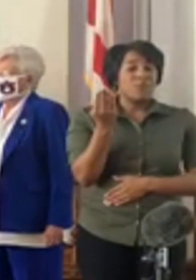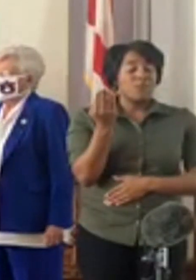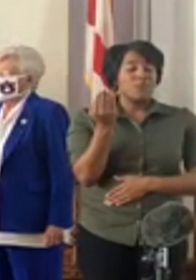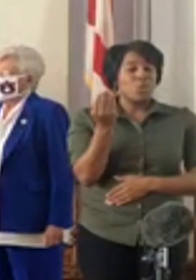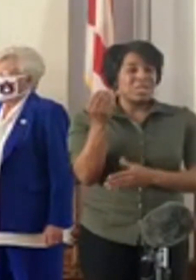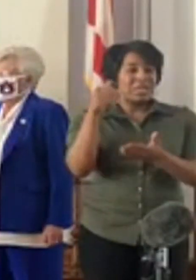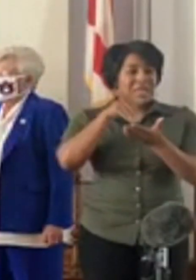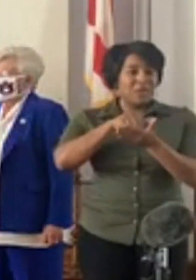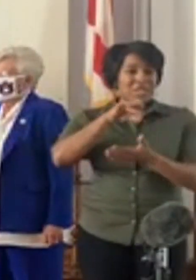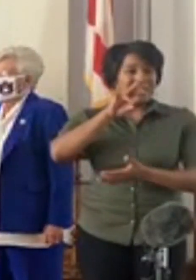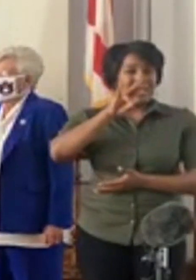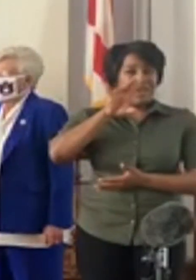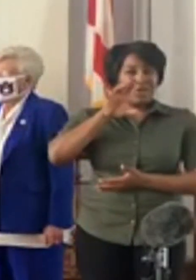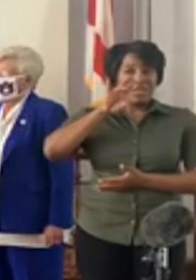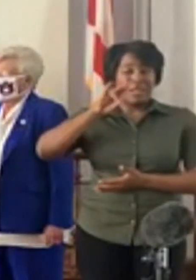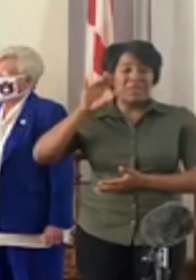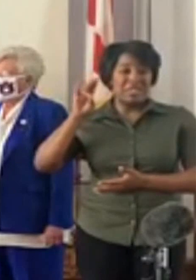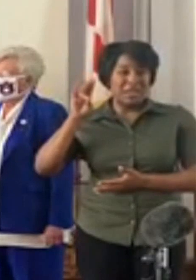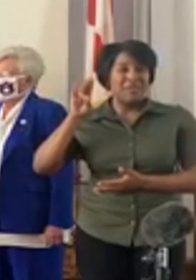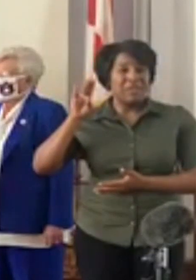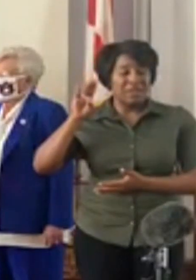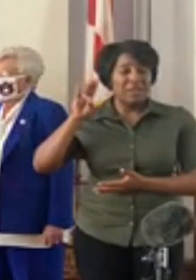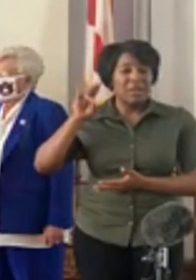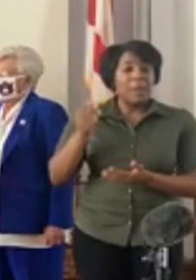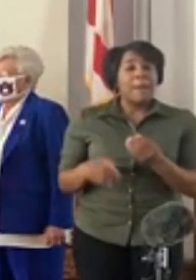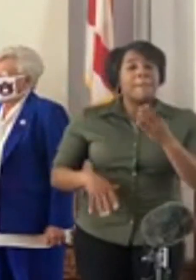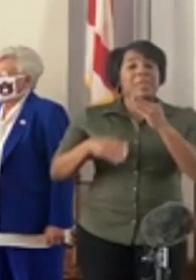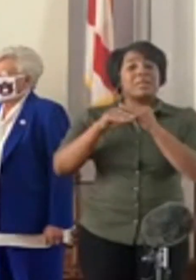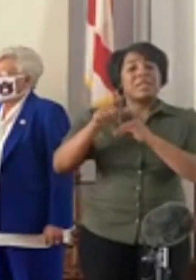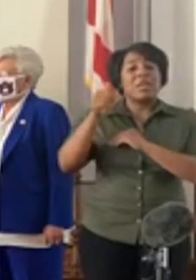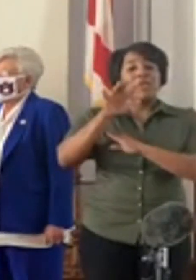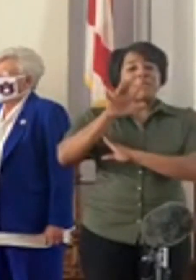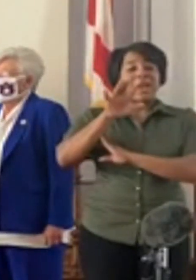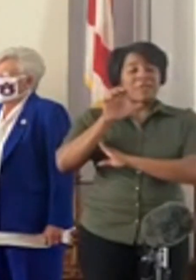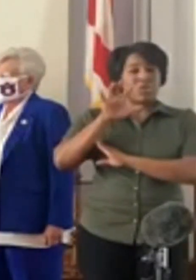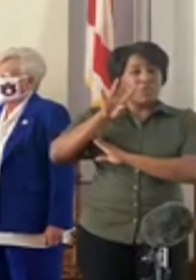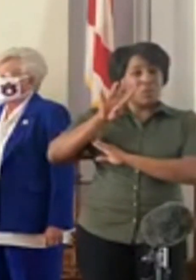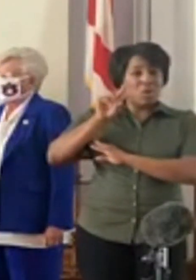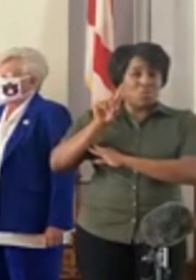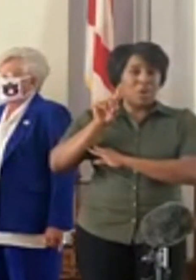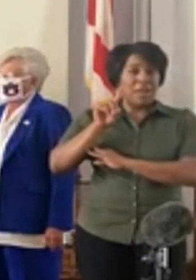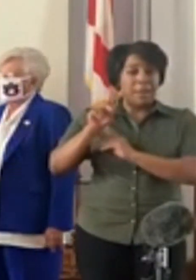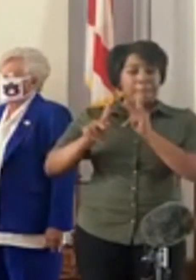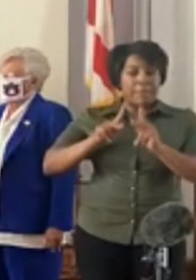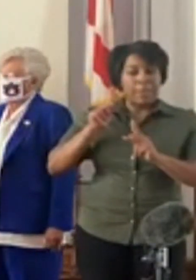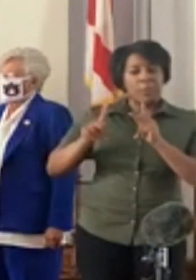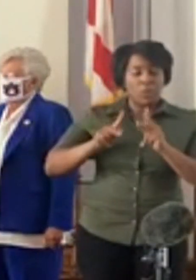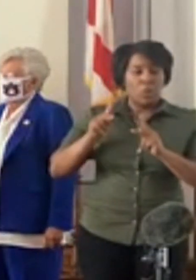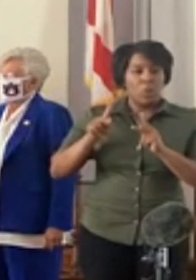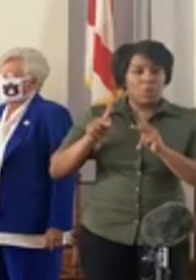this infection who are occupying hospital occupying hospital beds." occupying hospital beds." Kelly: occupying hospital beds." Kelly: THE occupying hospital beds." Kelly: THE MASK occupying hospital beds." Kelly: THE MASK ORDER occupying hospital beds." Kelly: THE MASK ORDER IS occupying hospital beds." Kelly: THE MASK ORDER IS SET Kelly: THE MASK ORDER IS SET Kelly: THE MASK ORDER IS SET TO Kelly: THE MASK ORDER IS SET TO EXPIRE Kelly: THE MASK ORDER IS SET TO EXPIRE JULY Kelly: THE MASK ORDER IS SET TO EXPIRE JULY 31ST Kelly: THE MASK ORDER IS SET TO EXPIRE JULY 31ST AT Kelly: THE MASK ORDER IS SET TO EXPIRE JULY 31ST AT 5:00 00 PM. 00 PM. WHILE 00 PM. WHILE IT'S 00 PM. WHILE IT'S IN 00 PM. WHILE IT'S IN EFFECT, 00 PM. WHILE IT'S IN EFFECT, THE WHILE IT'S IN EFFECT, THE WHILE IT'S IN EFFECT, THE STATE WHILE IT'S IN EFFECT, THE STATE ORDINANCE WHILE IT'S IN EFFECT, THE STATE ORDINANCE WILL WHILE IT'S IN EFFECT, THE STATE ORDINANCE WILL REPLACE STATE ORDINANCE WILL REPLACE STATE ORDINANCE WILL REPLACE ANY STATE ORDINANCE WILL REPLACE ANY CITY STATE ORDINANCE WILL REPLACE ANY CITY OR STATE ORDINANCE WILL REPLACE ANY CITY OR COUNTY